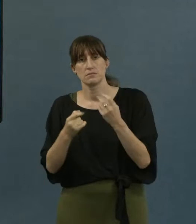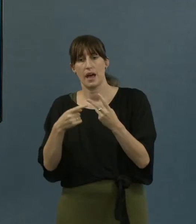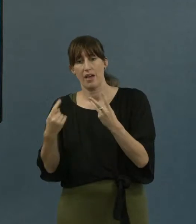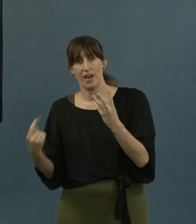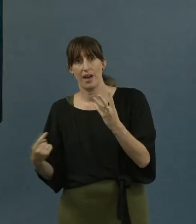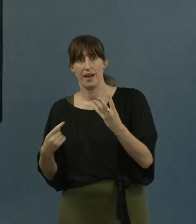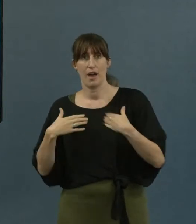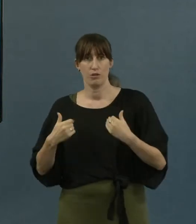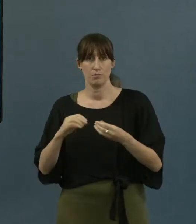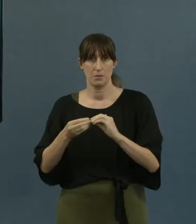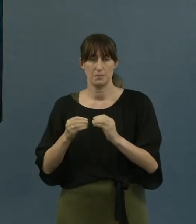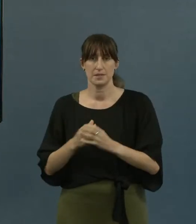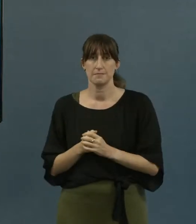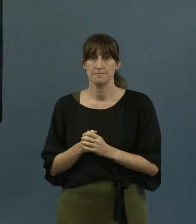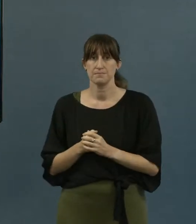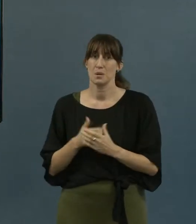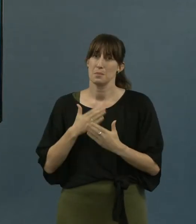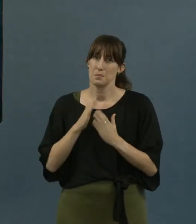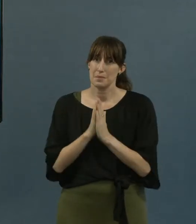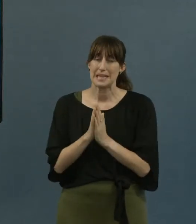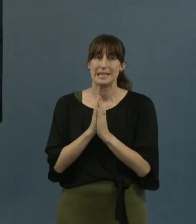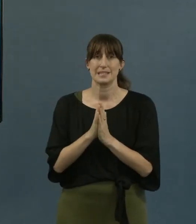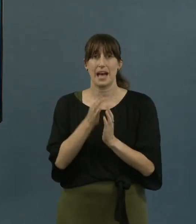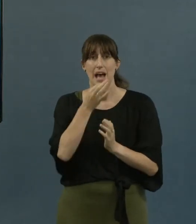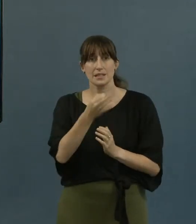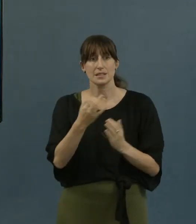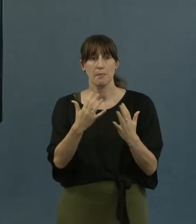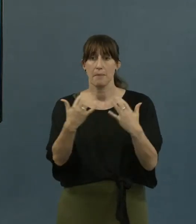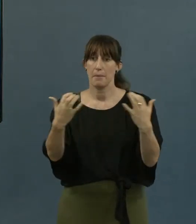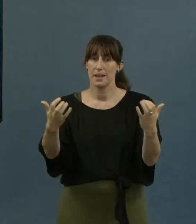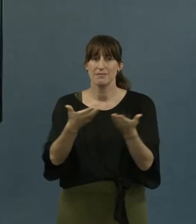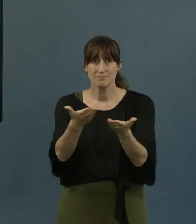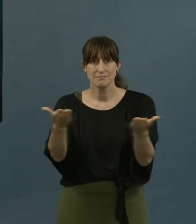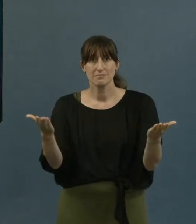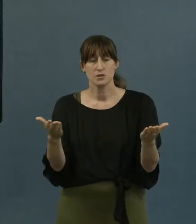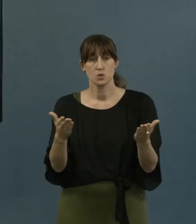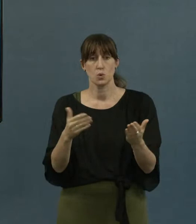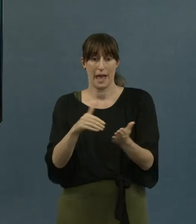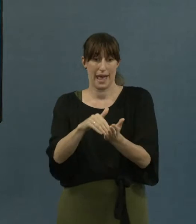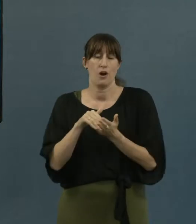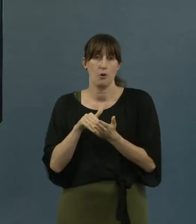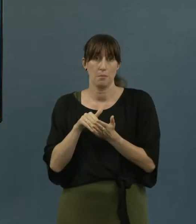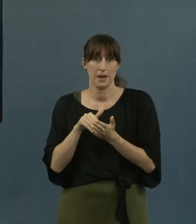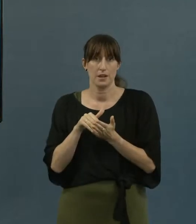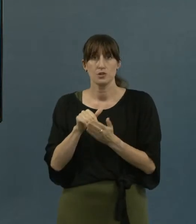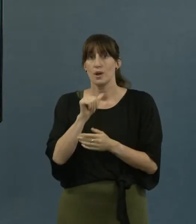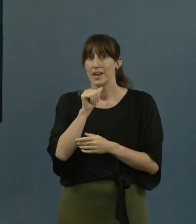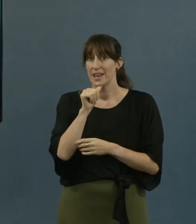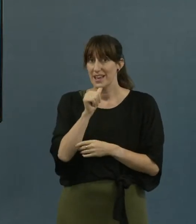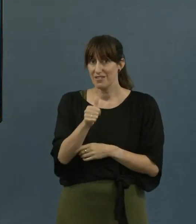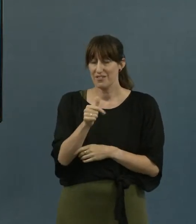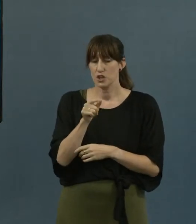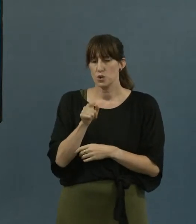appreciate the public's help in enabling to us do that by making sure that they flag to